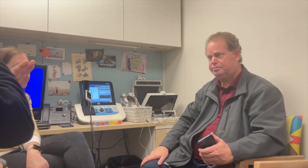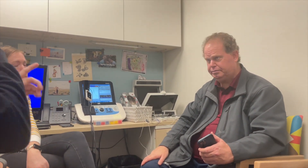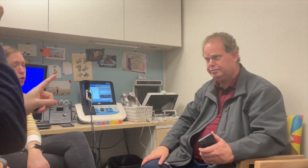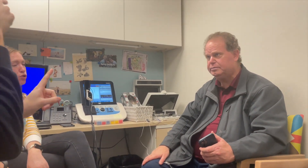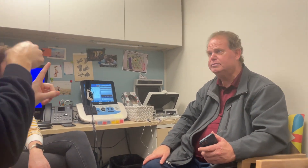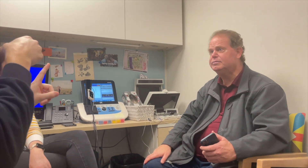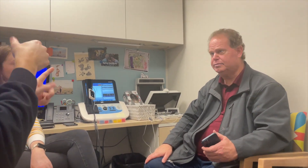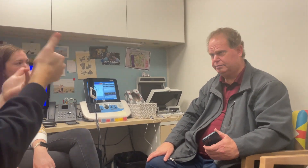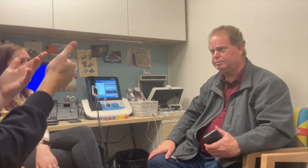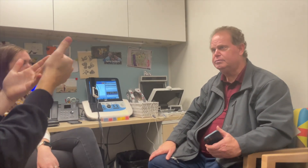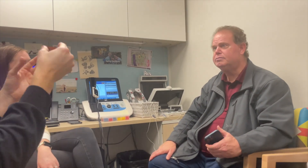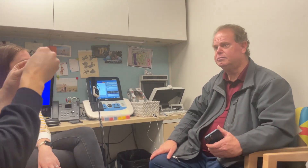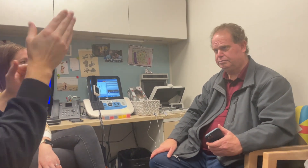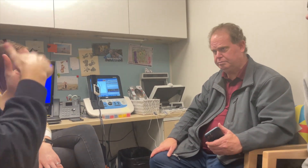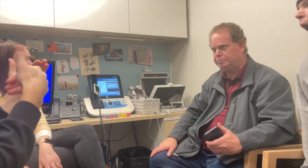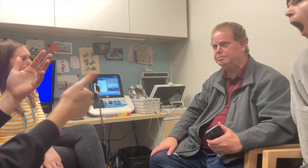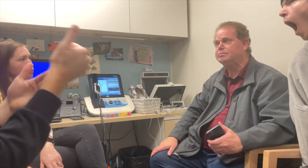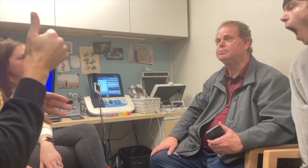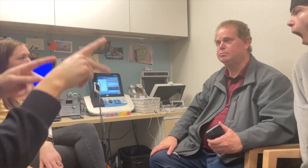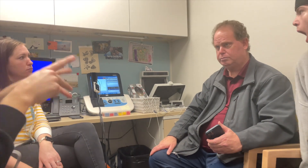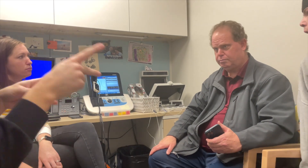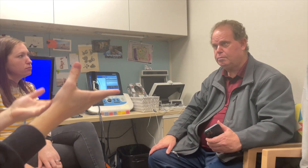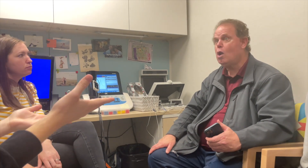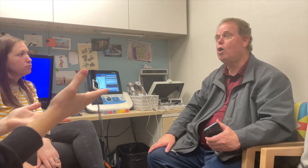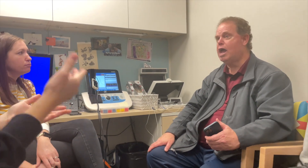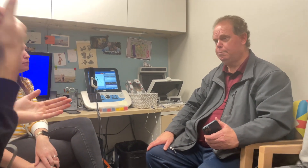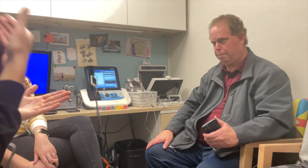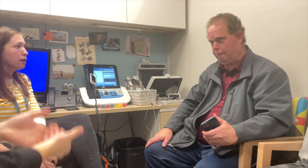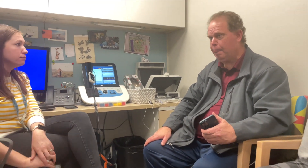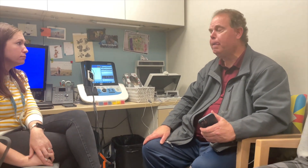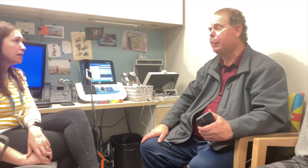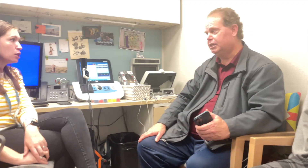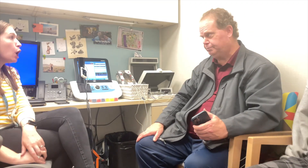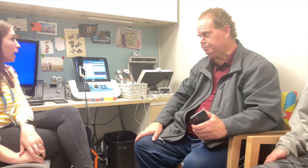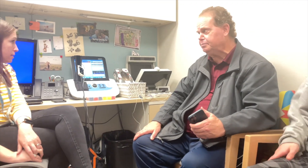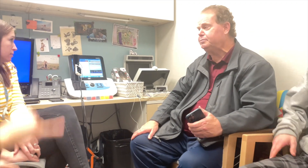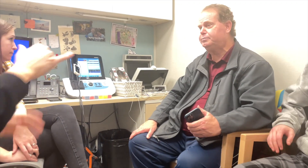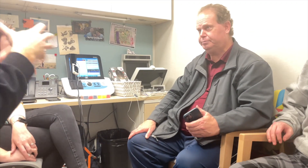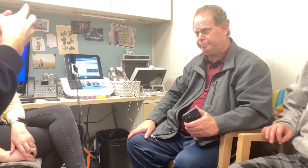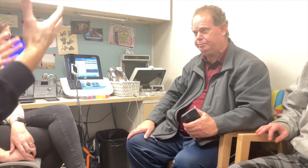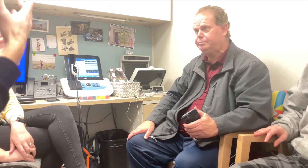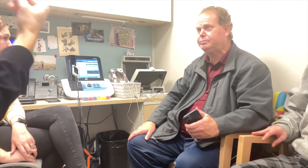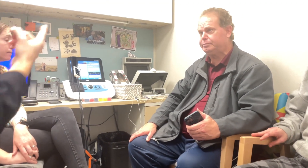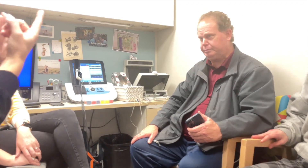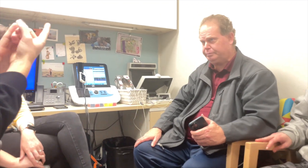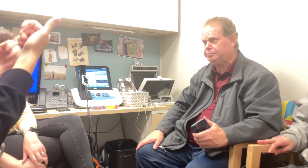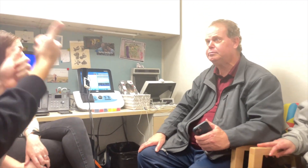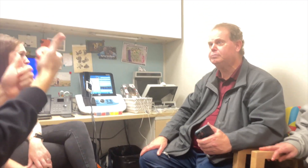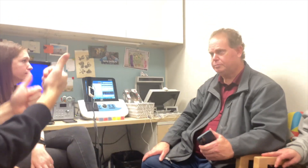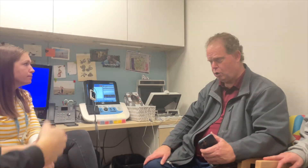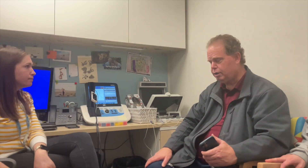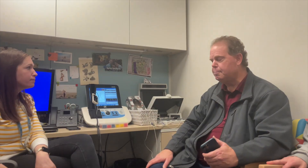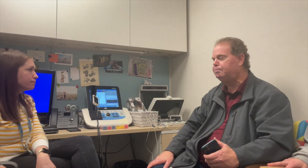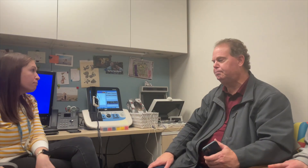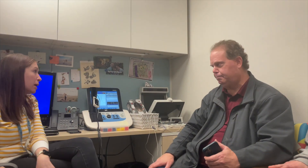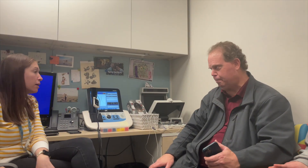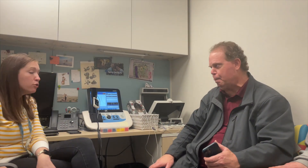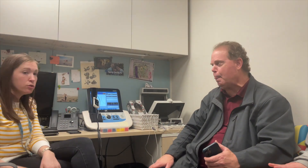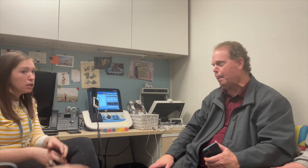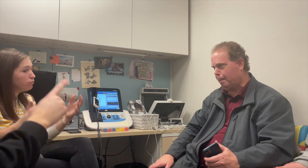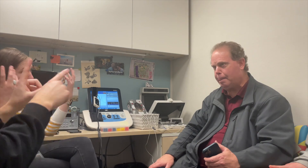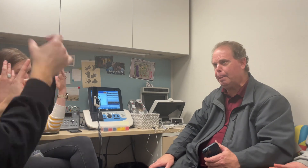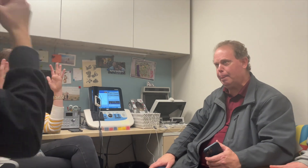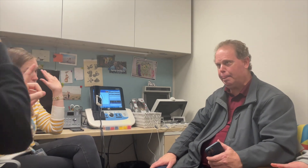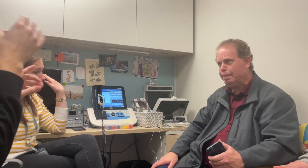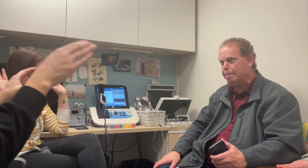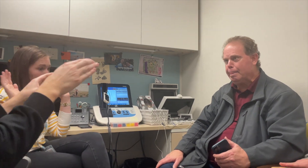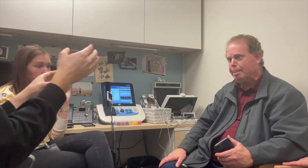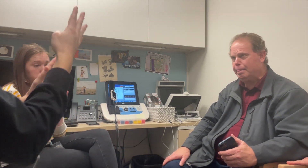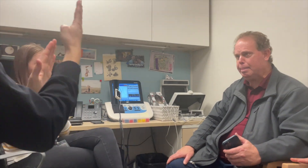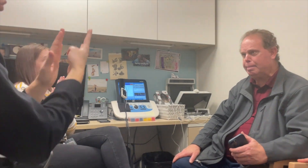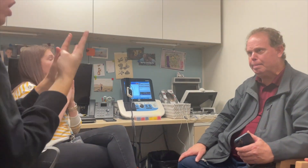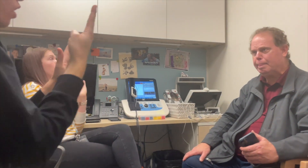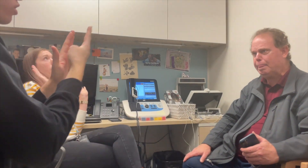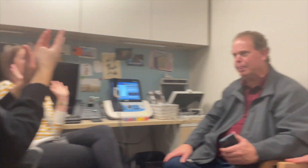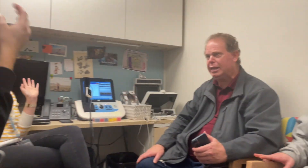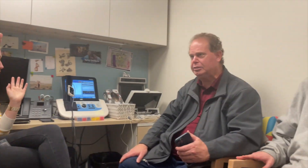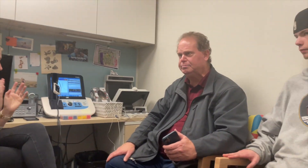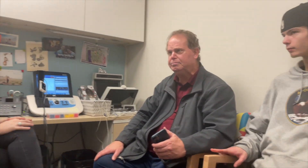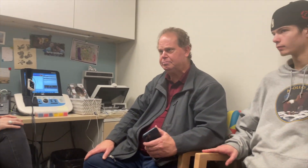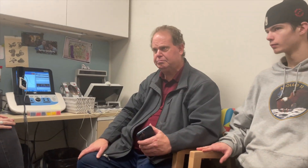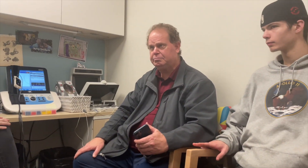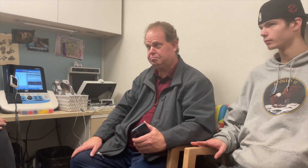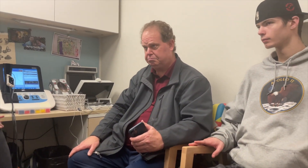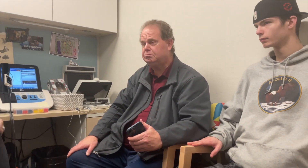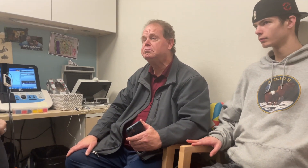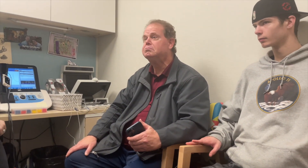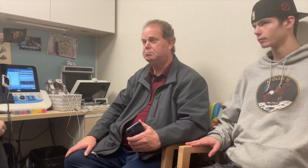than most people do okay yeah that's a lot but if you you did 4 hours like great the more the